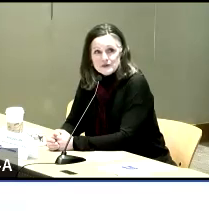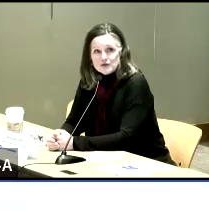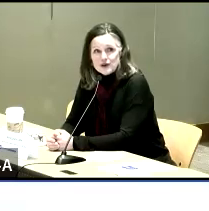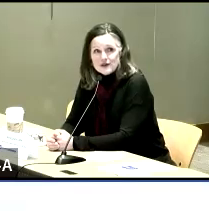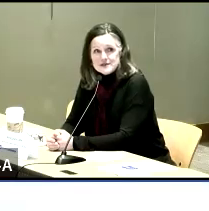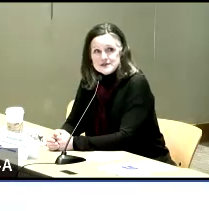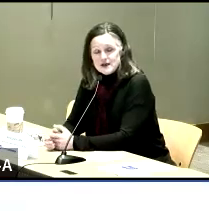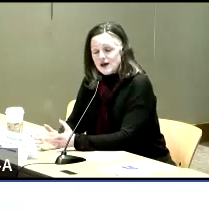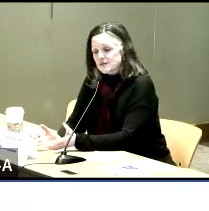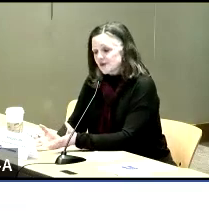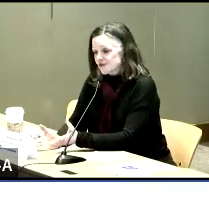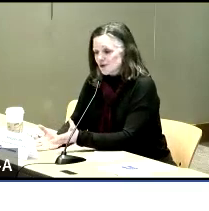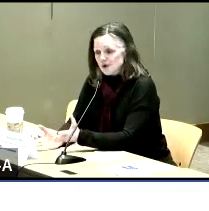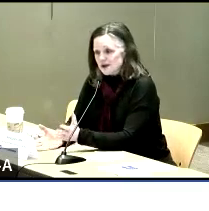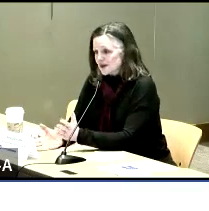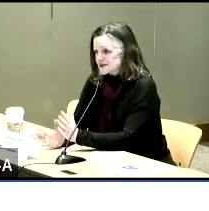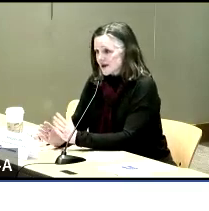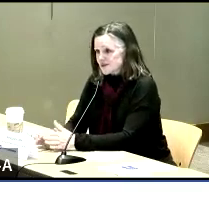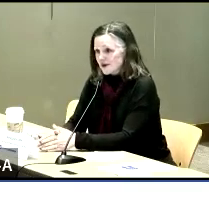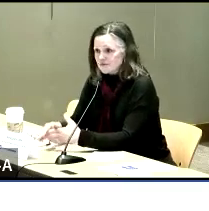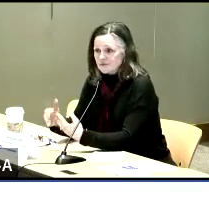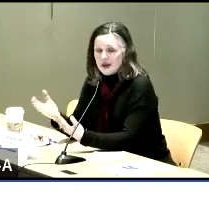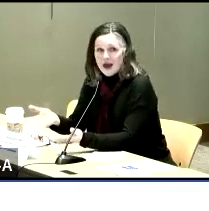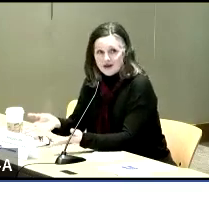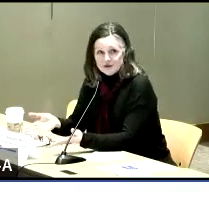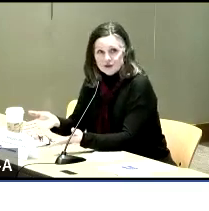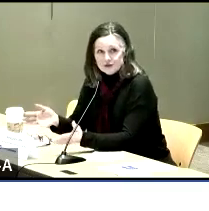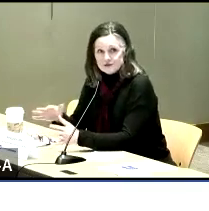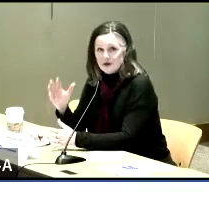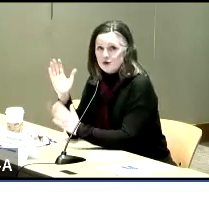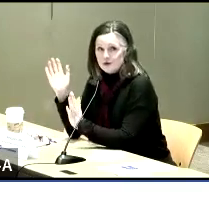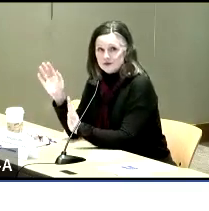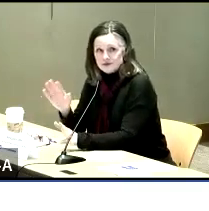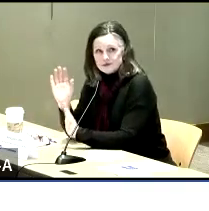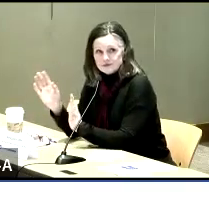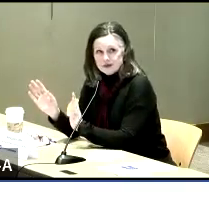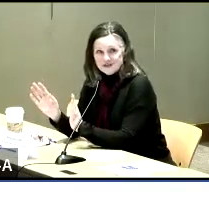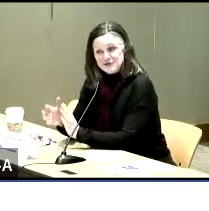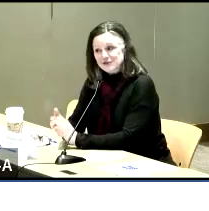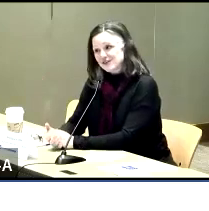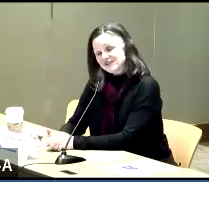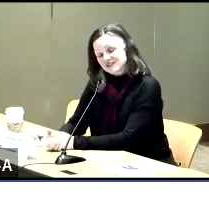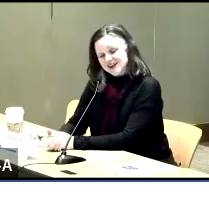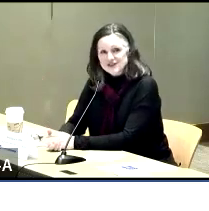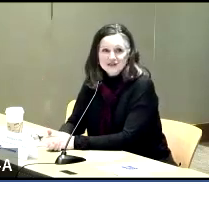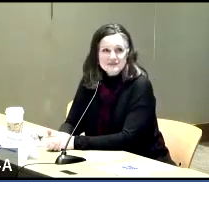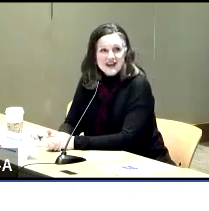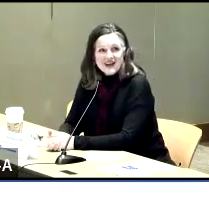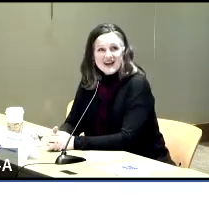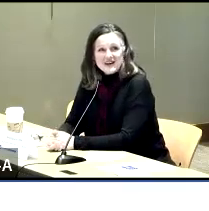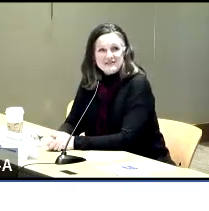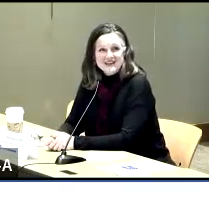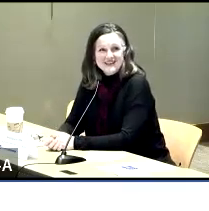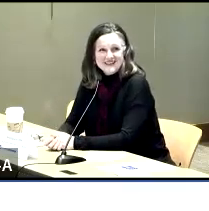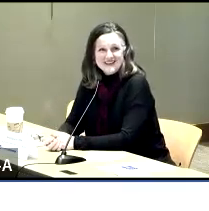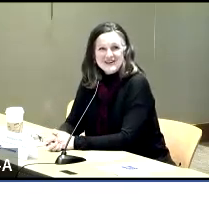So just a few quick next steps after, of course, based on the results of today's vote.